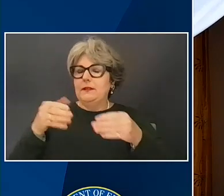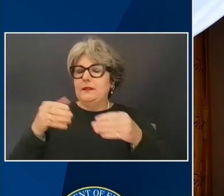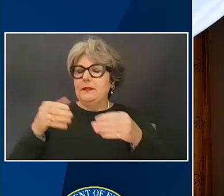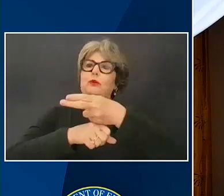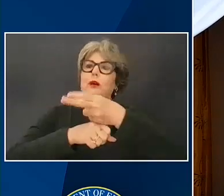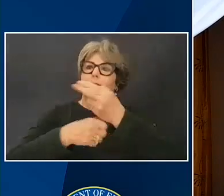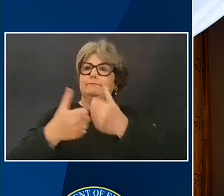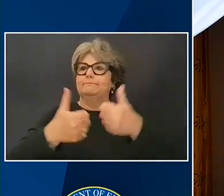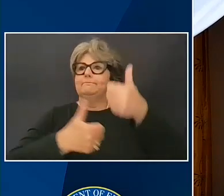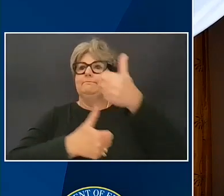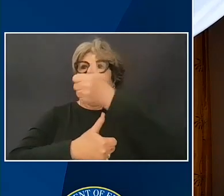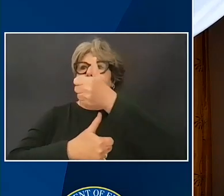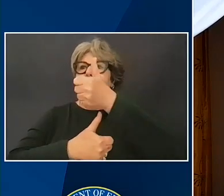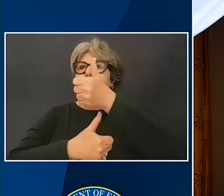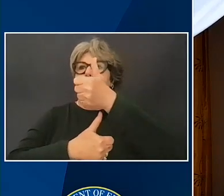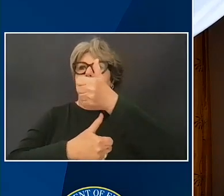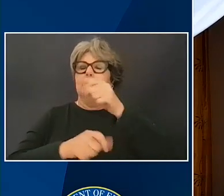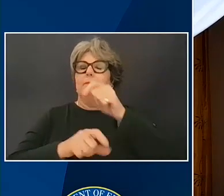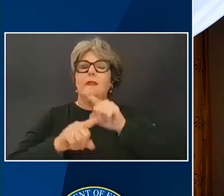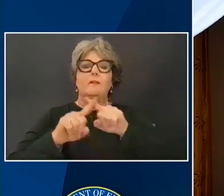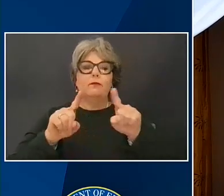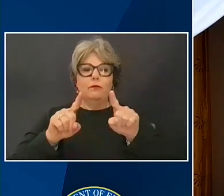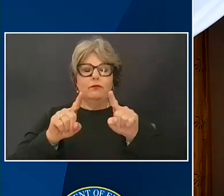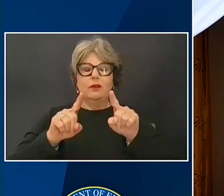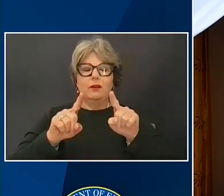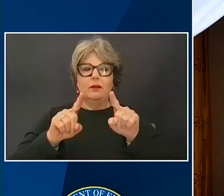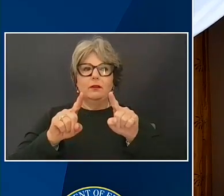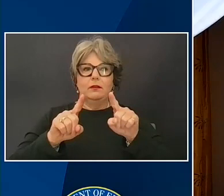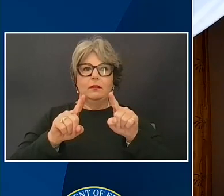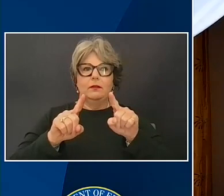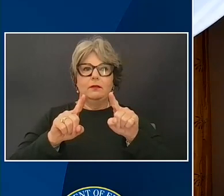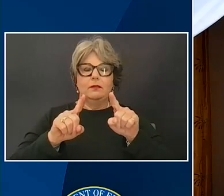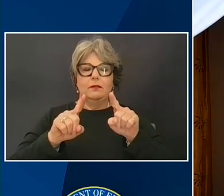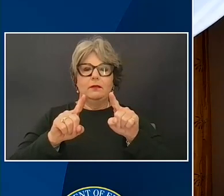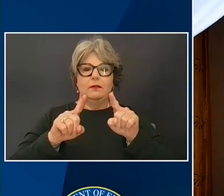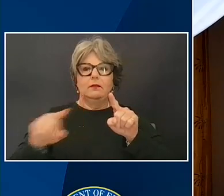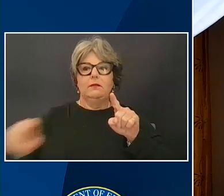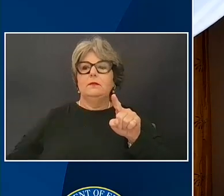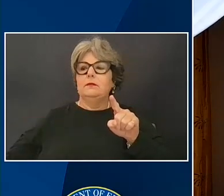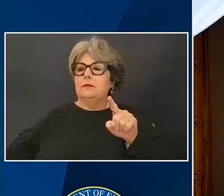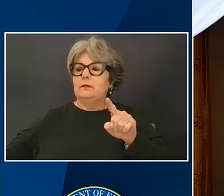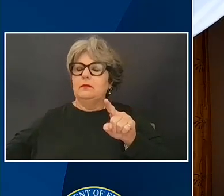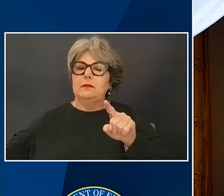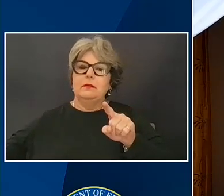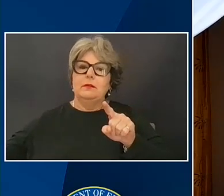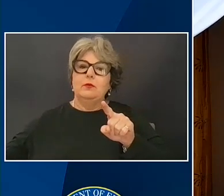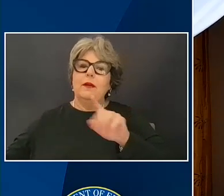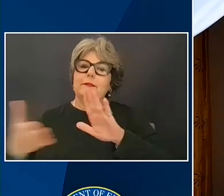notational entry by unilaterally by the school that claim a particular date of